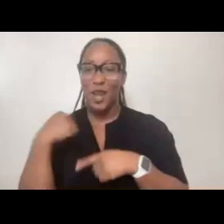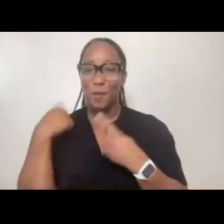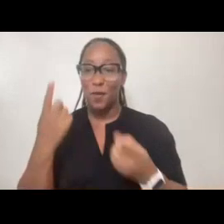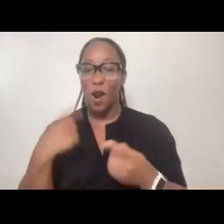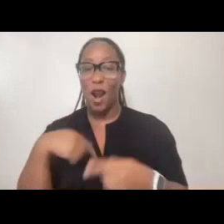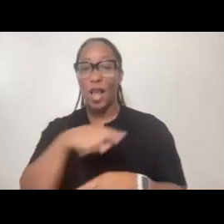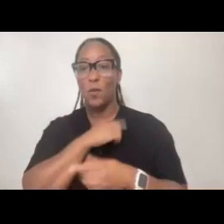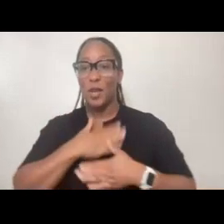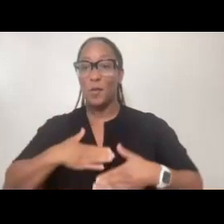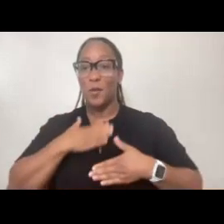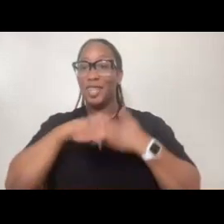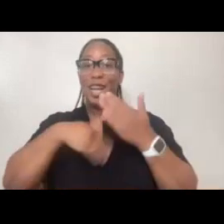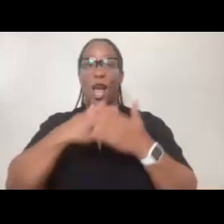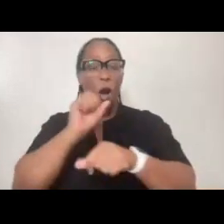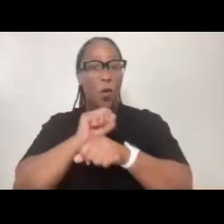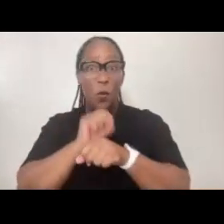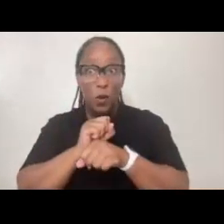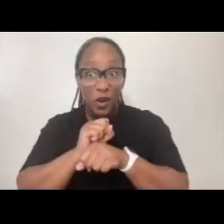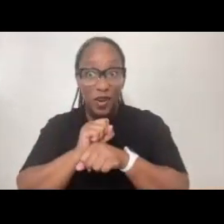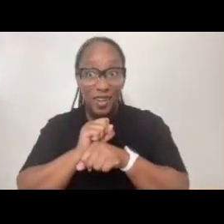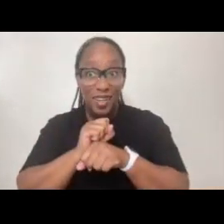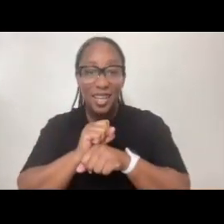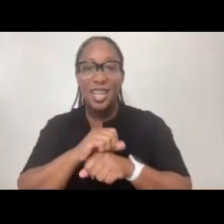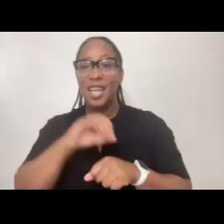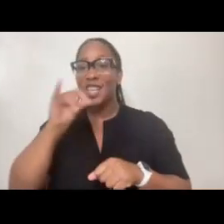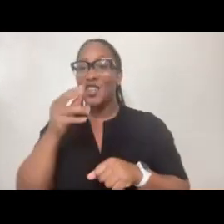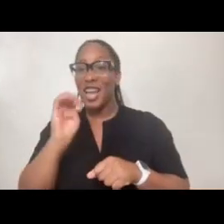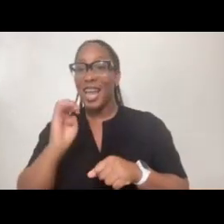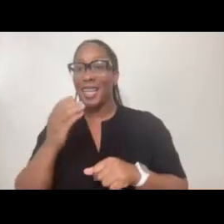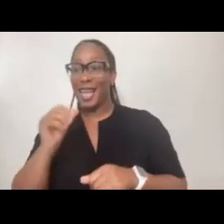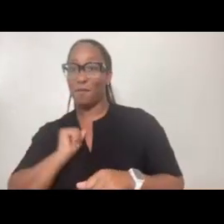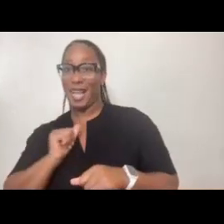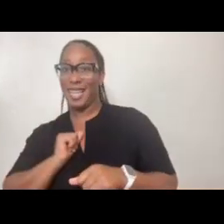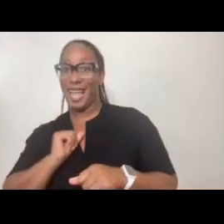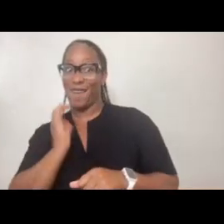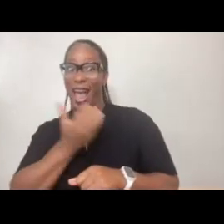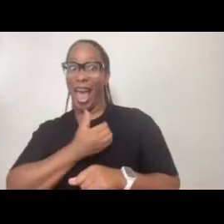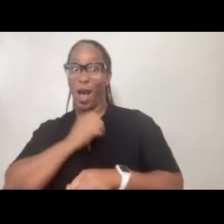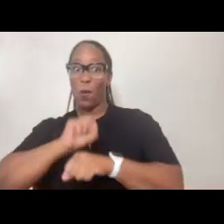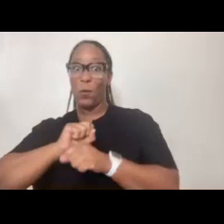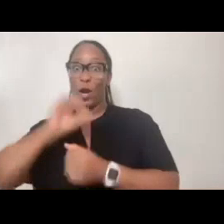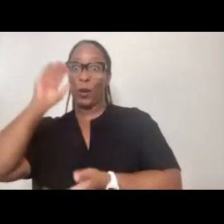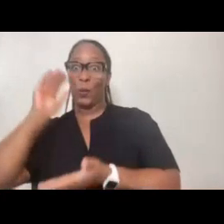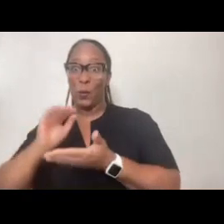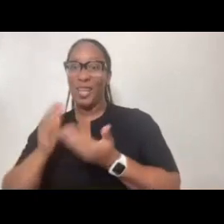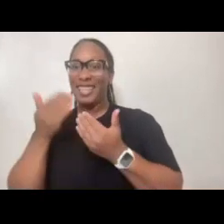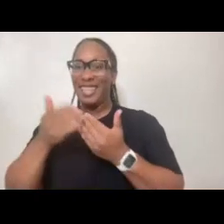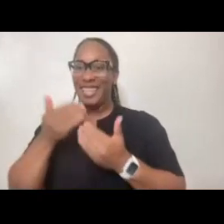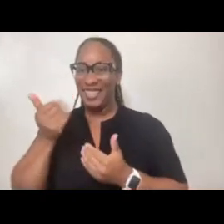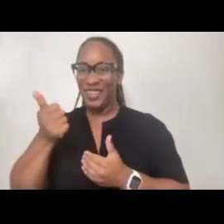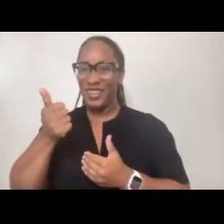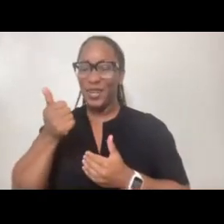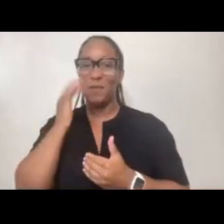And we really appreciate all the work that you are doing. You're making Janice and my work a lot easier just by the the talent that you